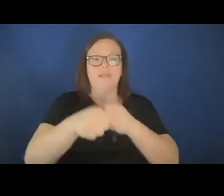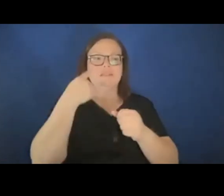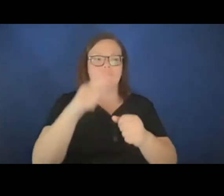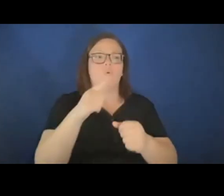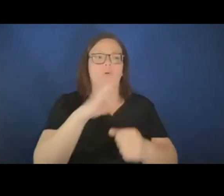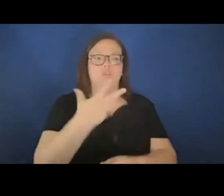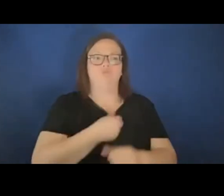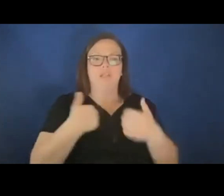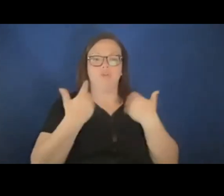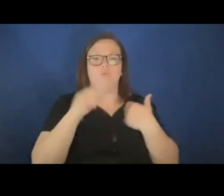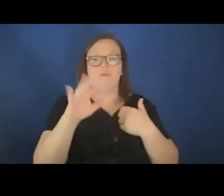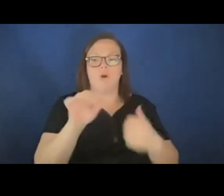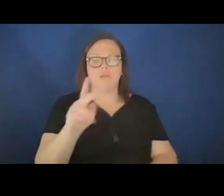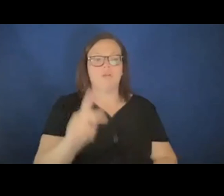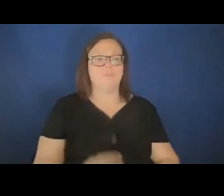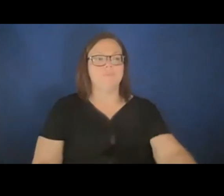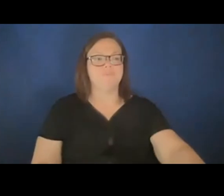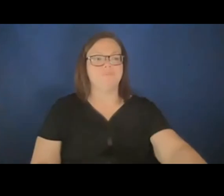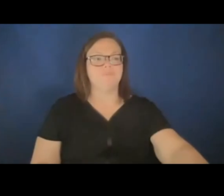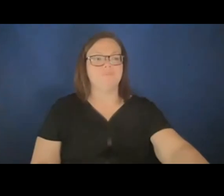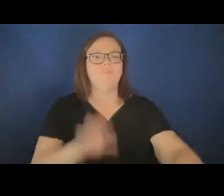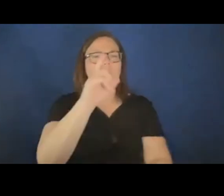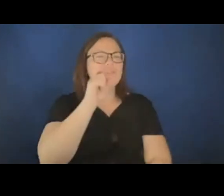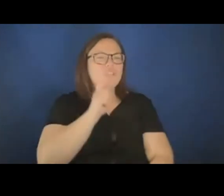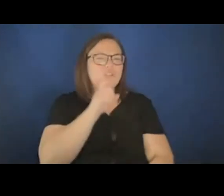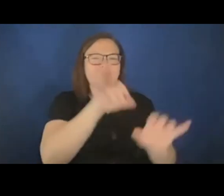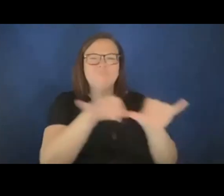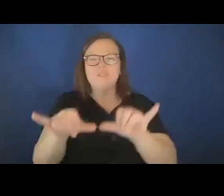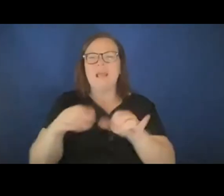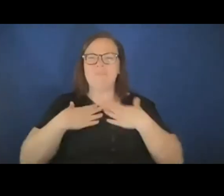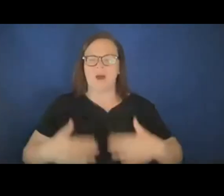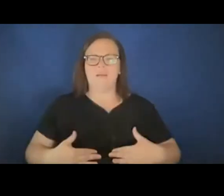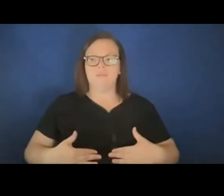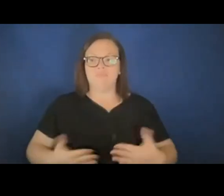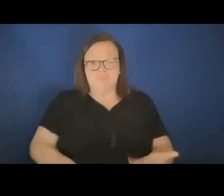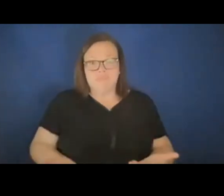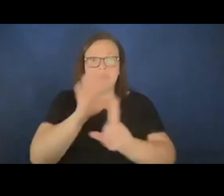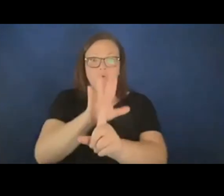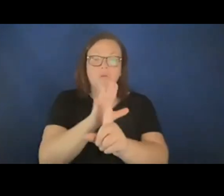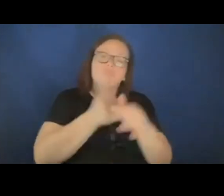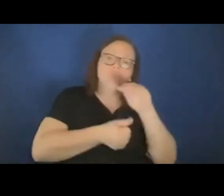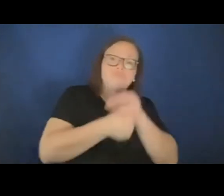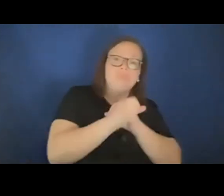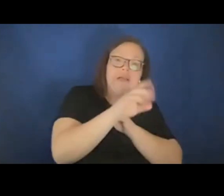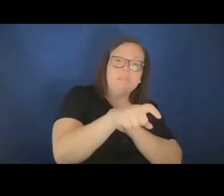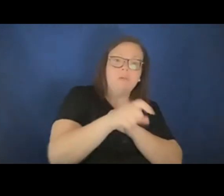Your gender’s like your body: it is yours to hide if necessary, or to flex.